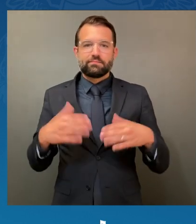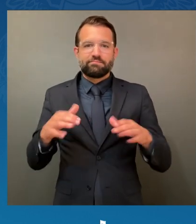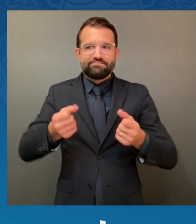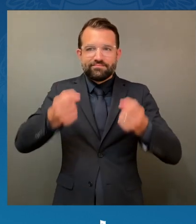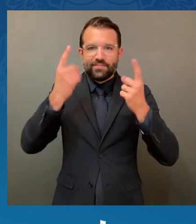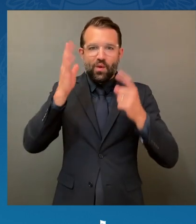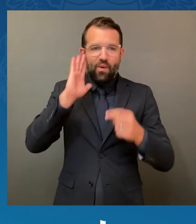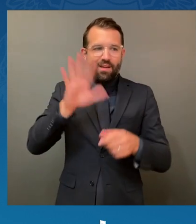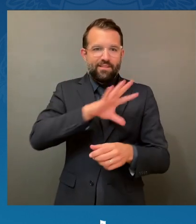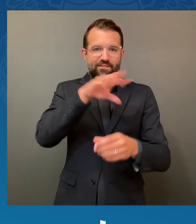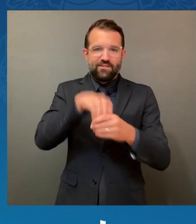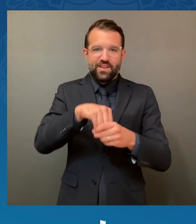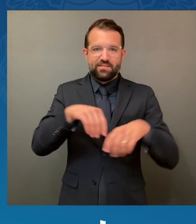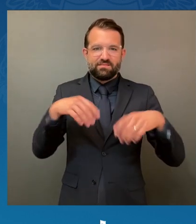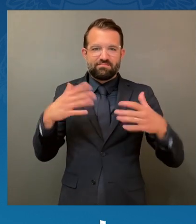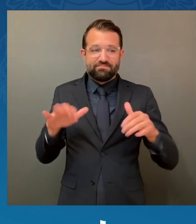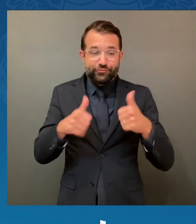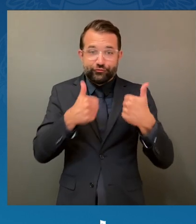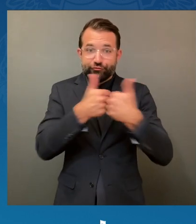us then to address another truth.